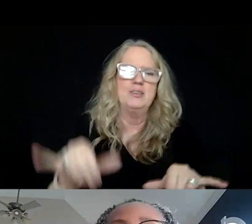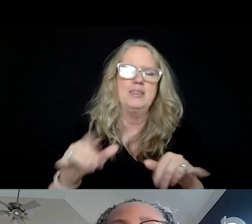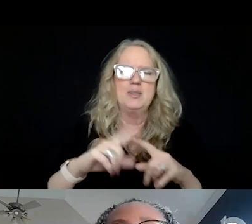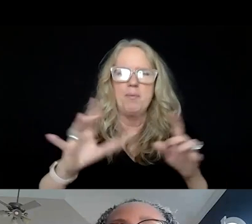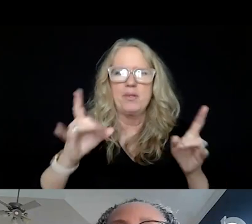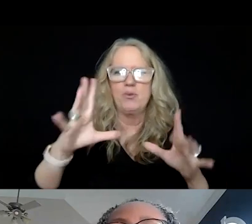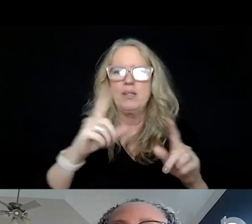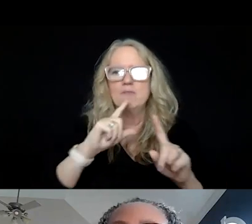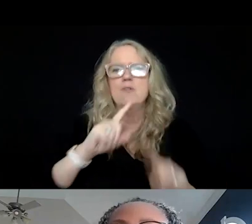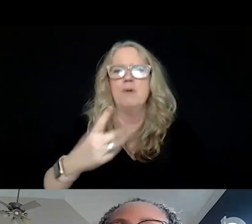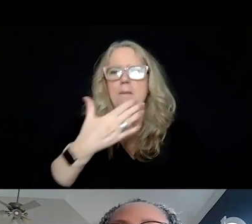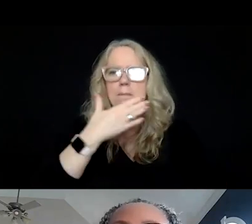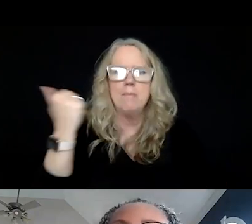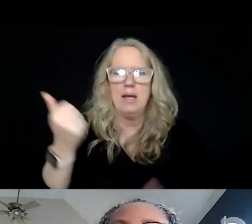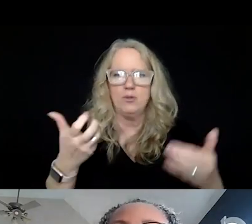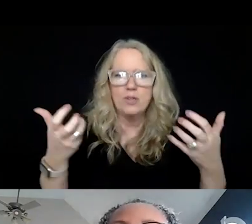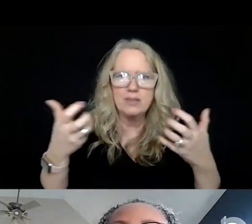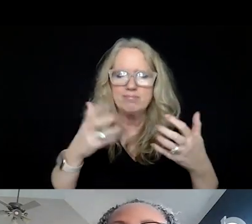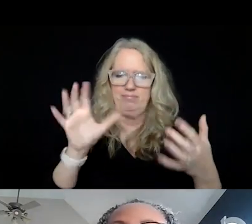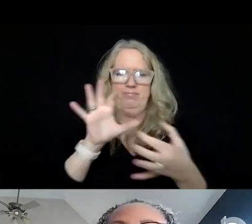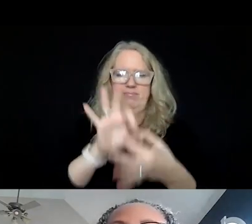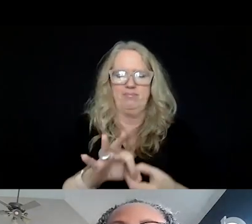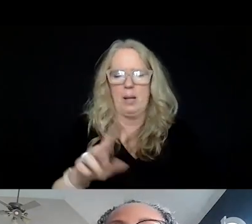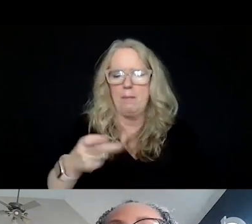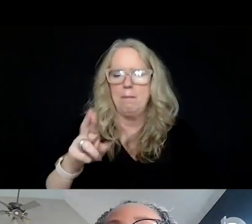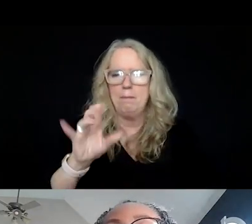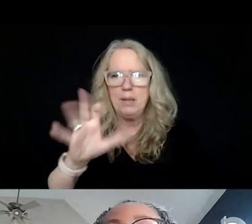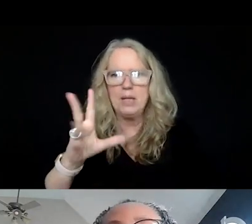BETTER CONNECT WITH FIRE, EMS AND LAW ENFORCEMENT. THEY ARE